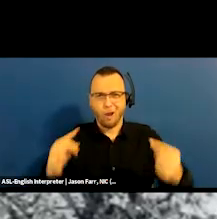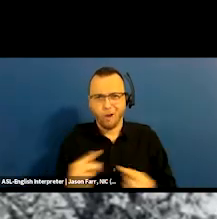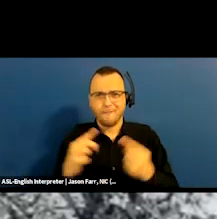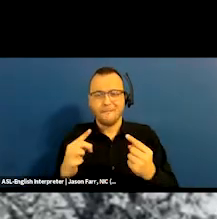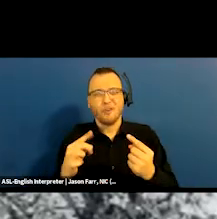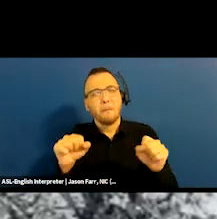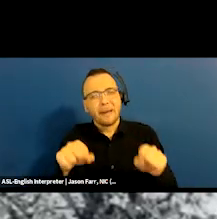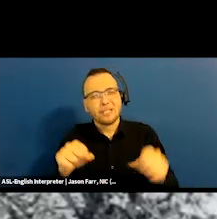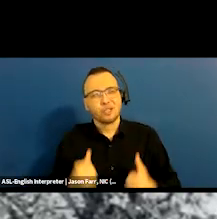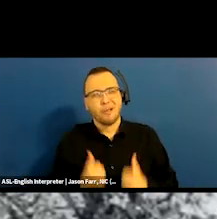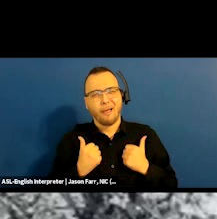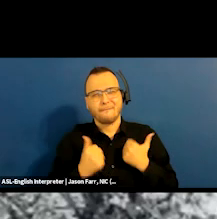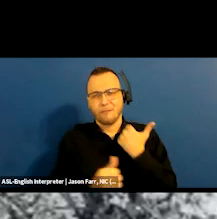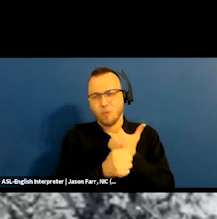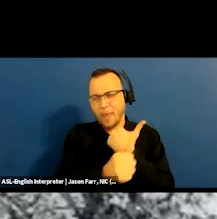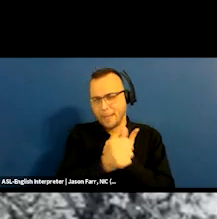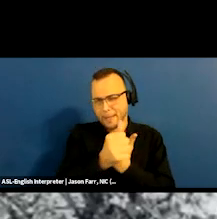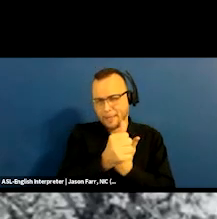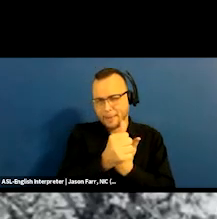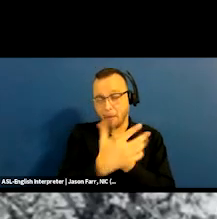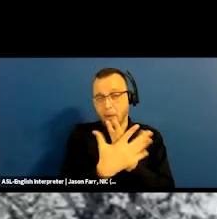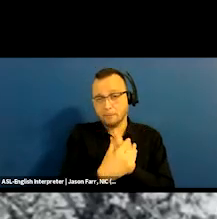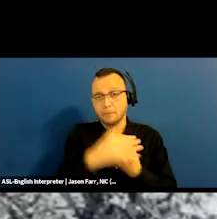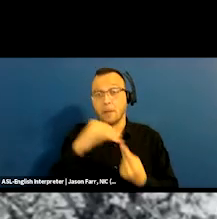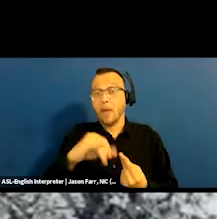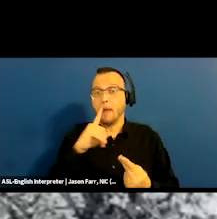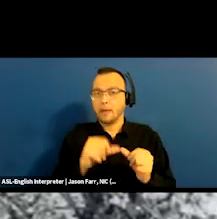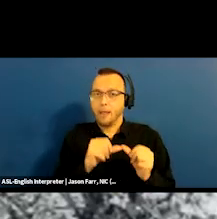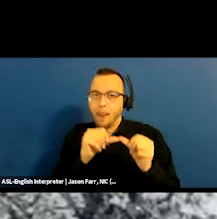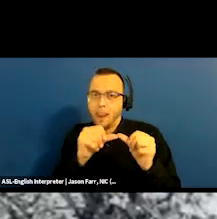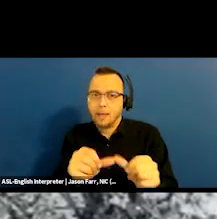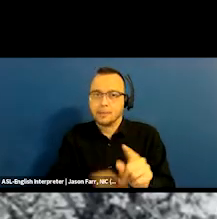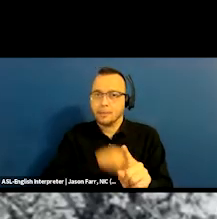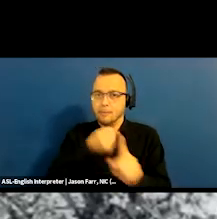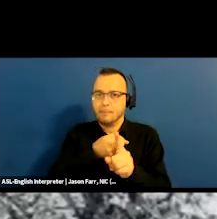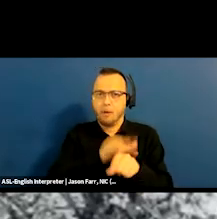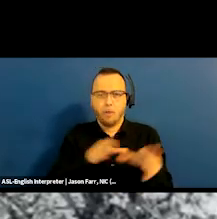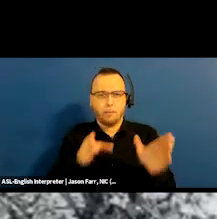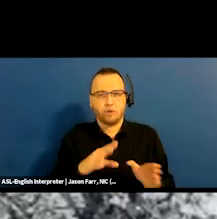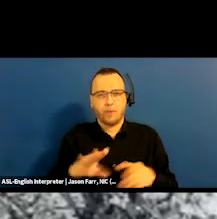or a series of events, or set of circumstance that is experienced by an individual